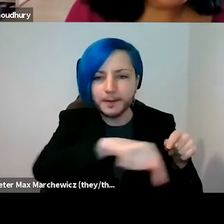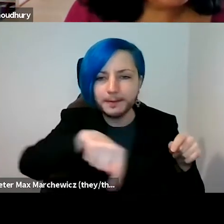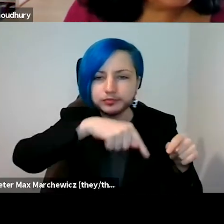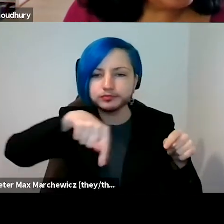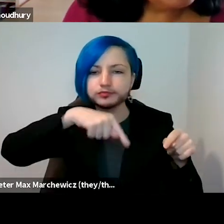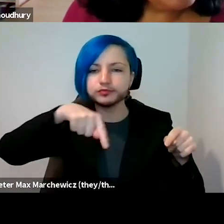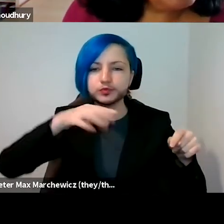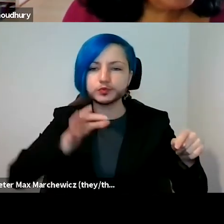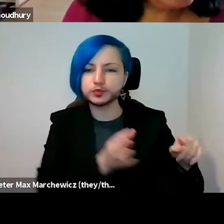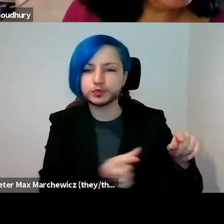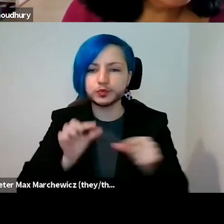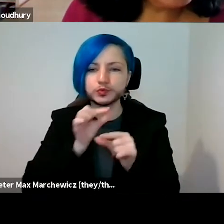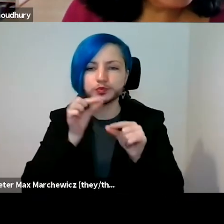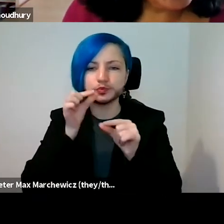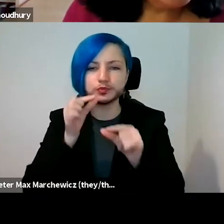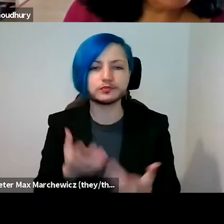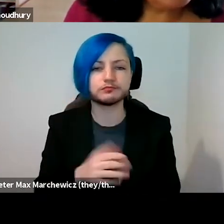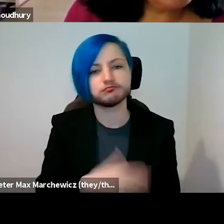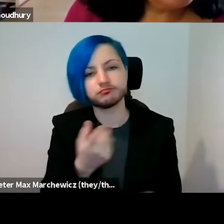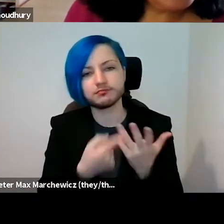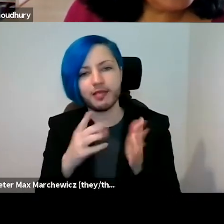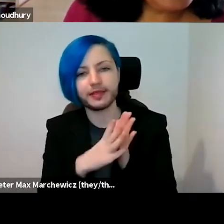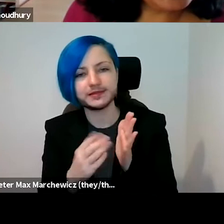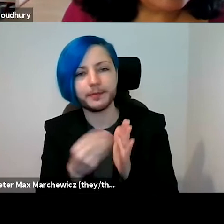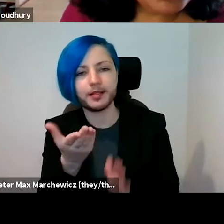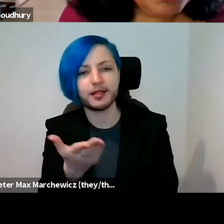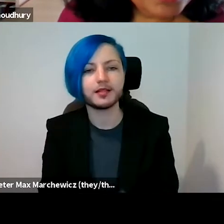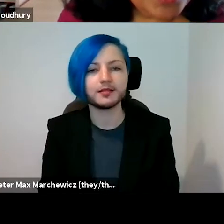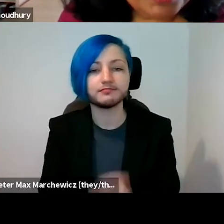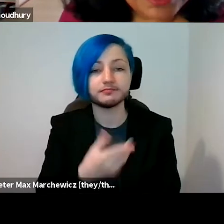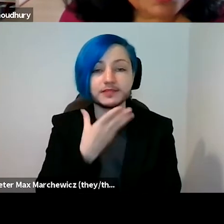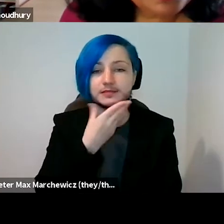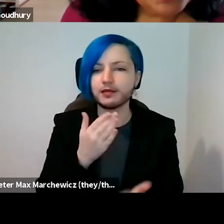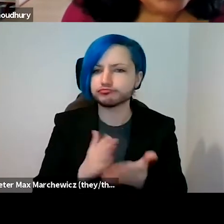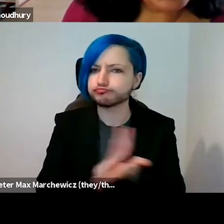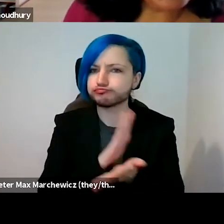So this is one image, and there's another one in which this gentleman is really enjoying himself,